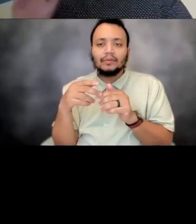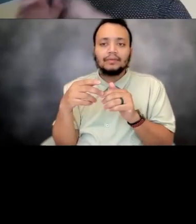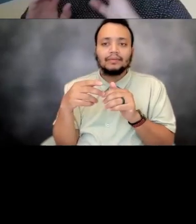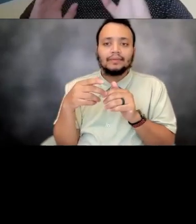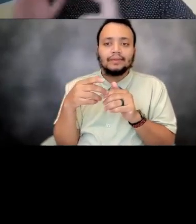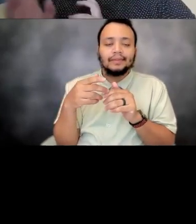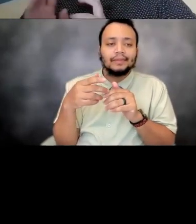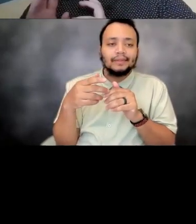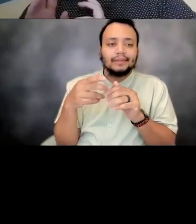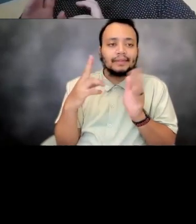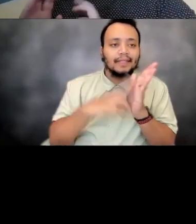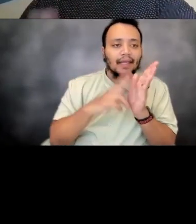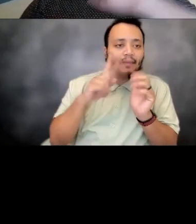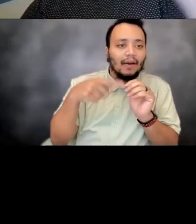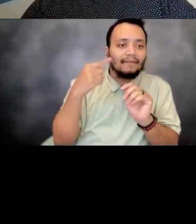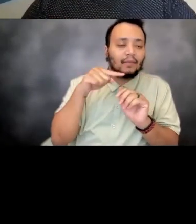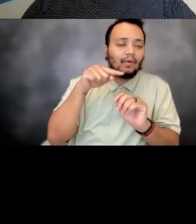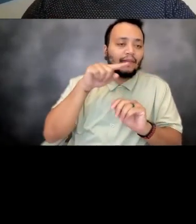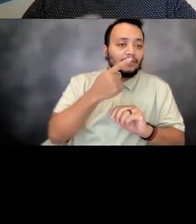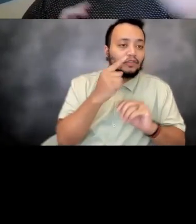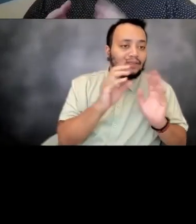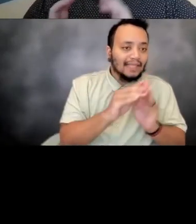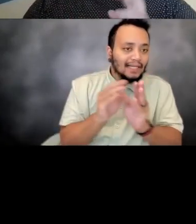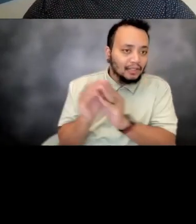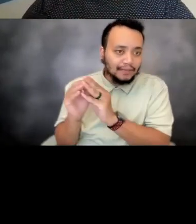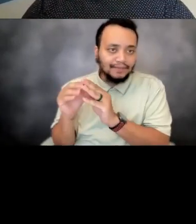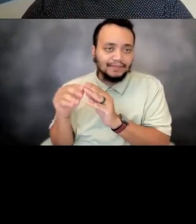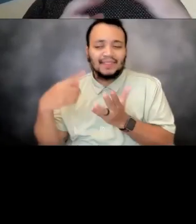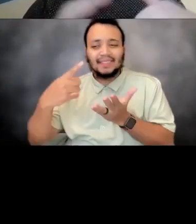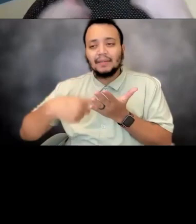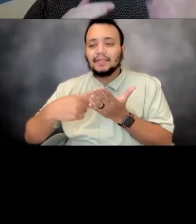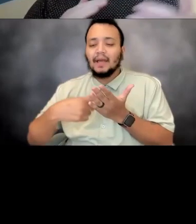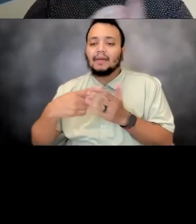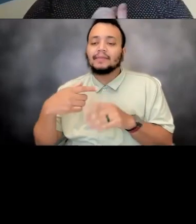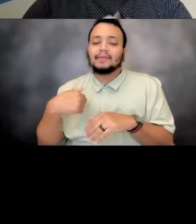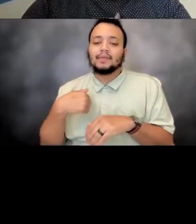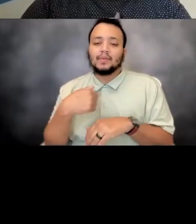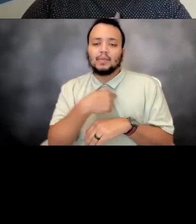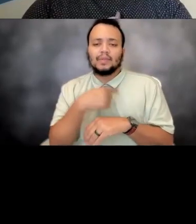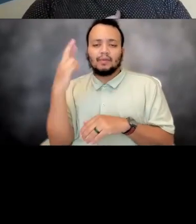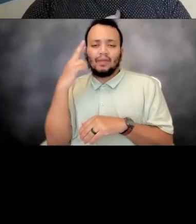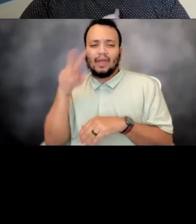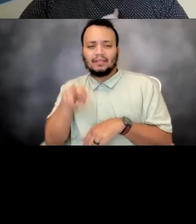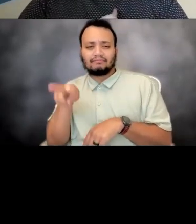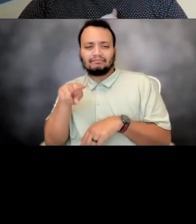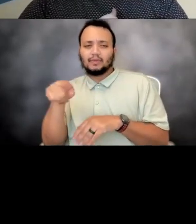people maybe signed up for the wrong session. You know, it was clear from their comments.